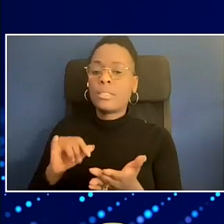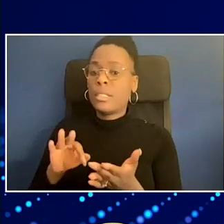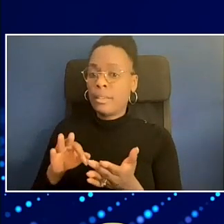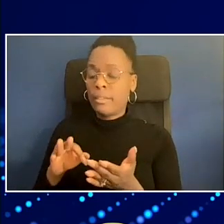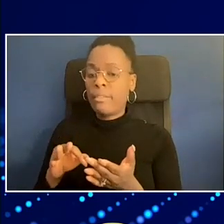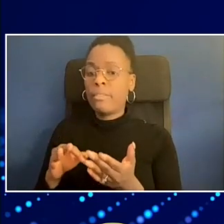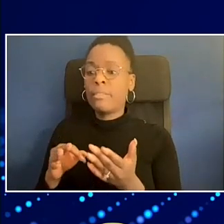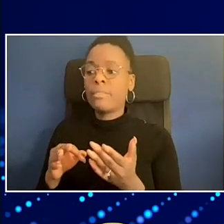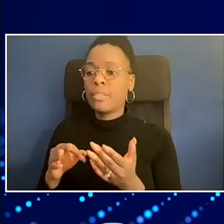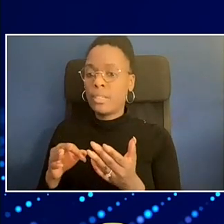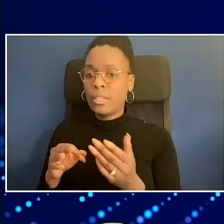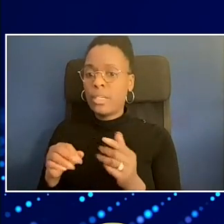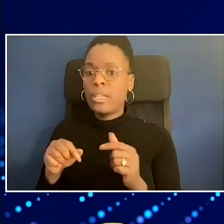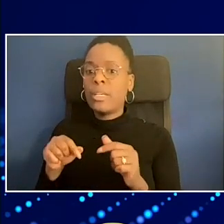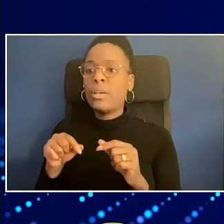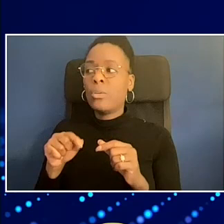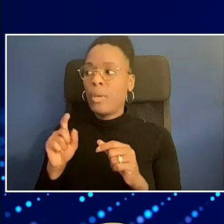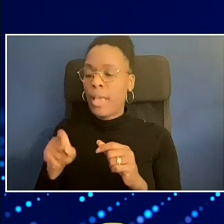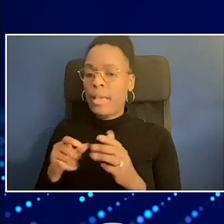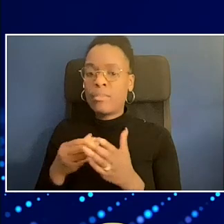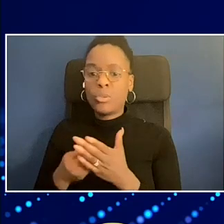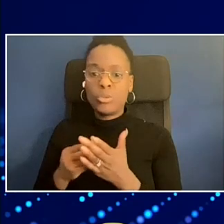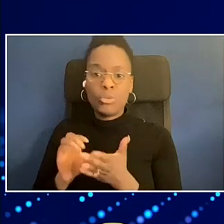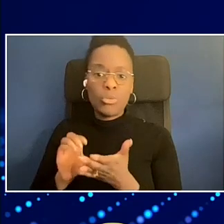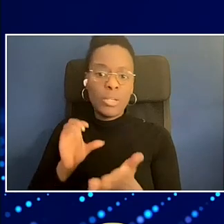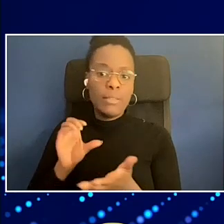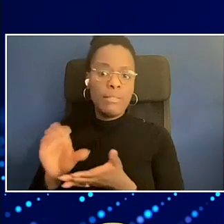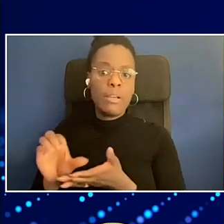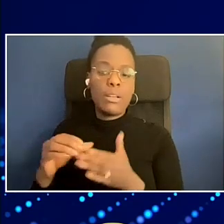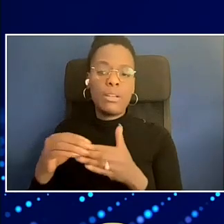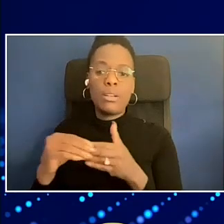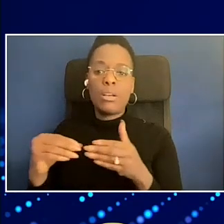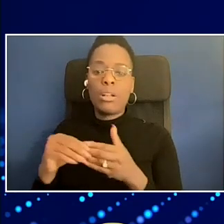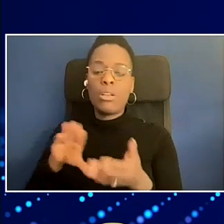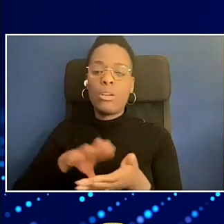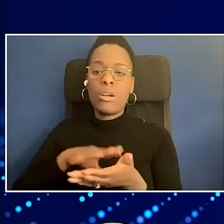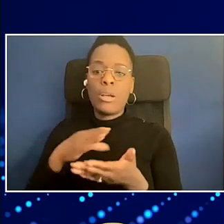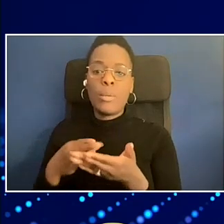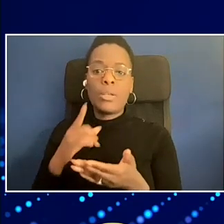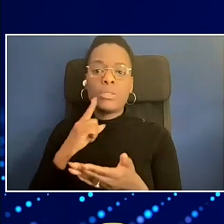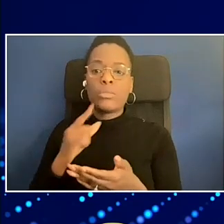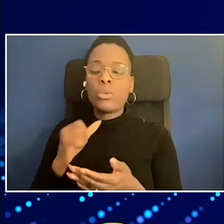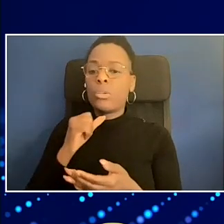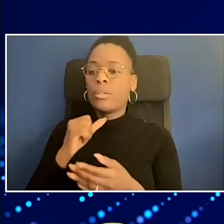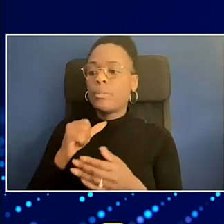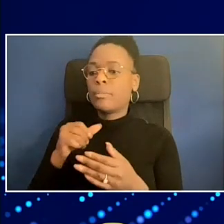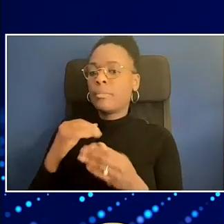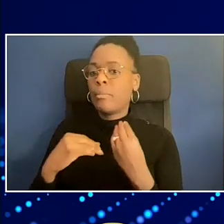need to refund dollar amounts for unused meal plan usage, I mean, what do you